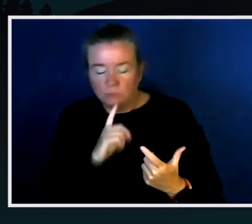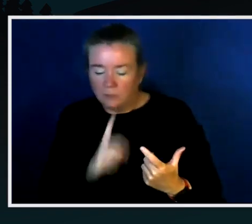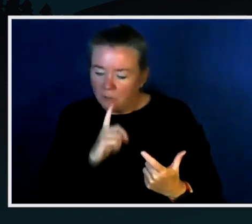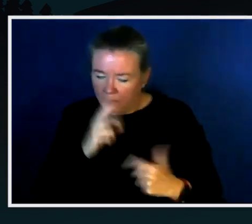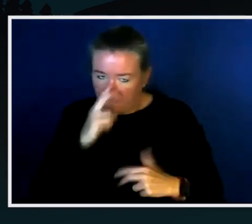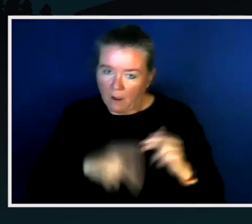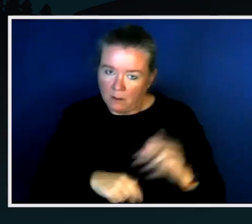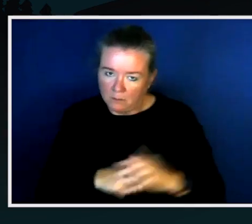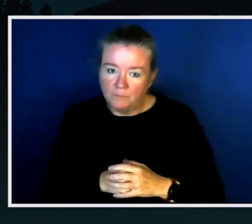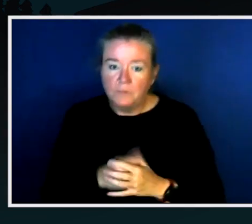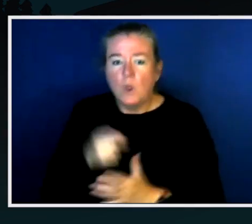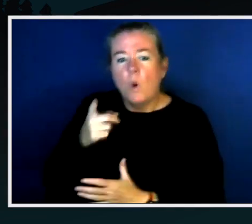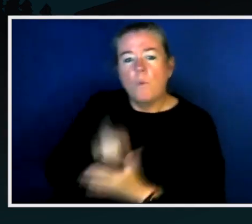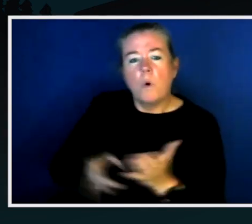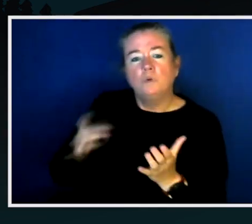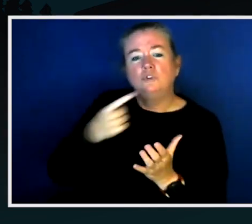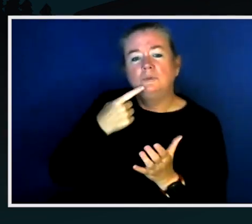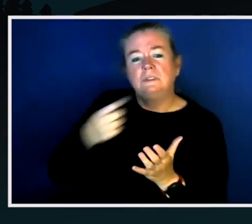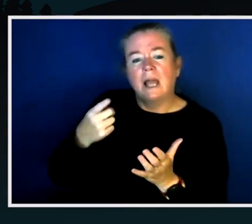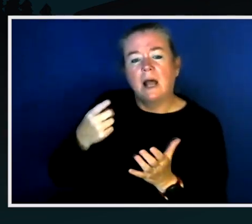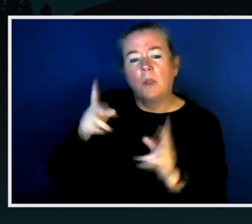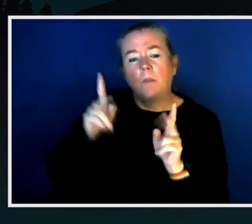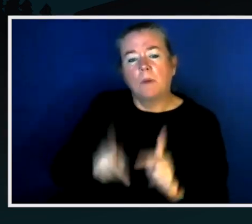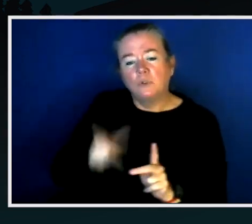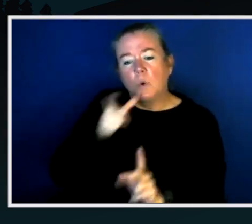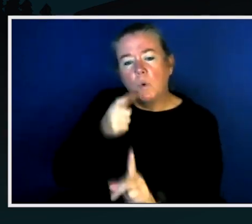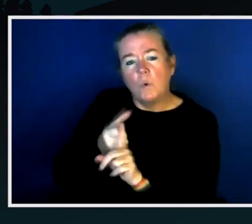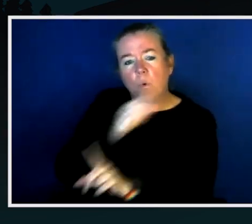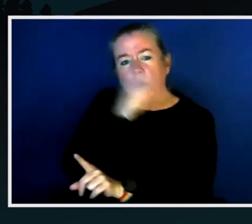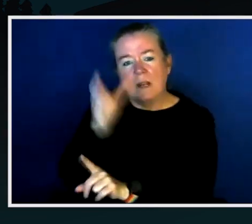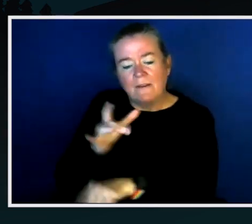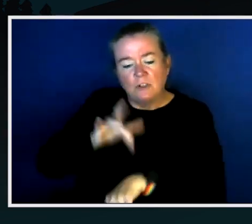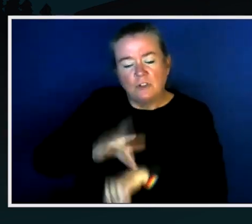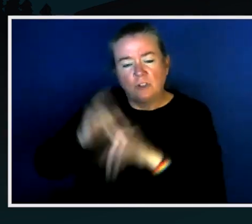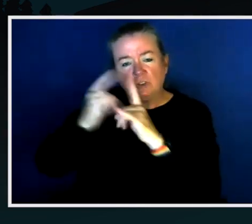INTERVIEWER >> What would you tell to someone who's never been to Camp T before?